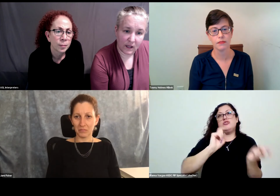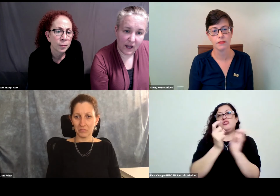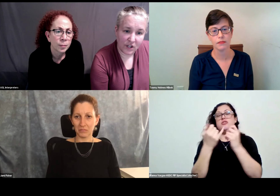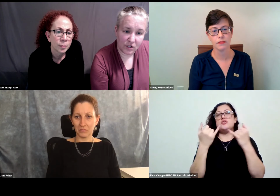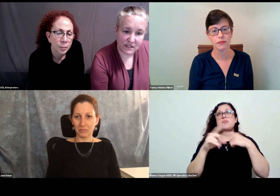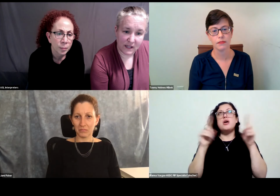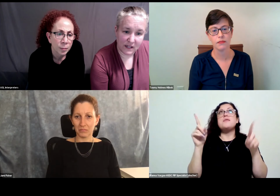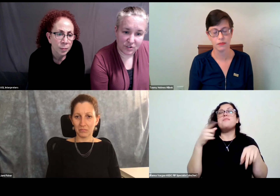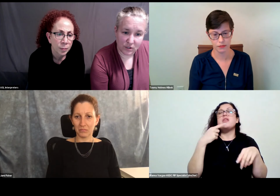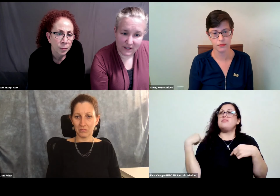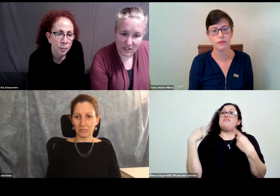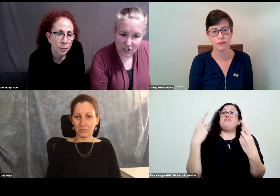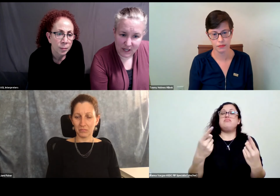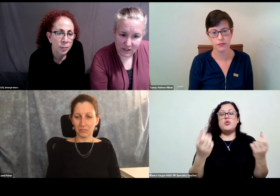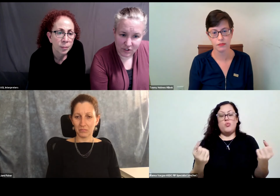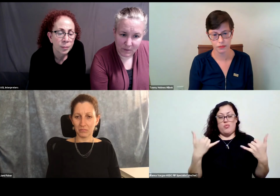I know you said historically that's changed but.